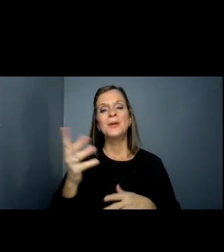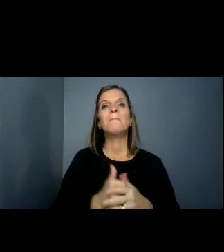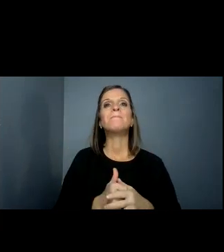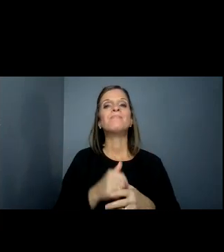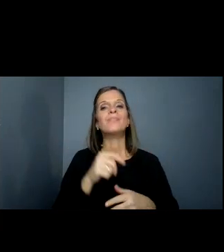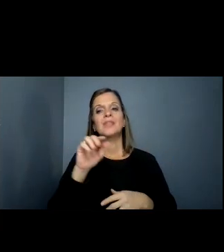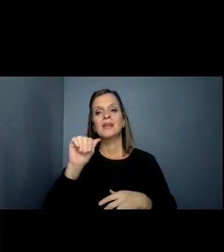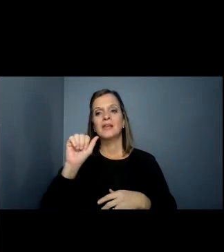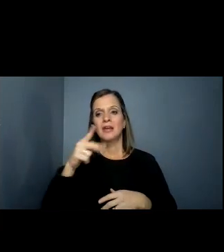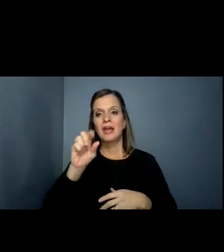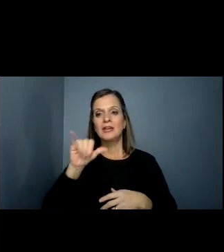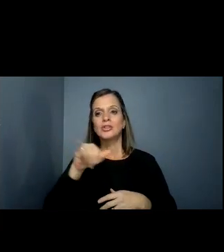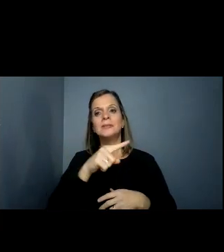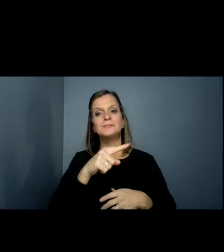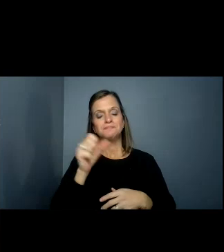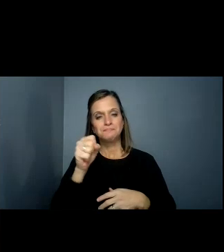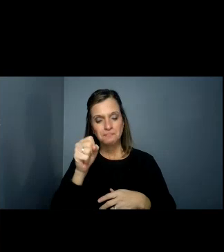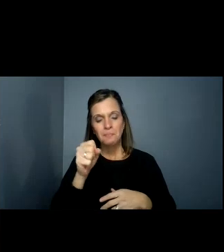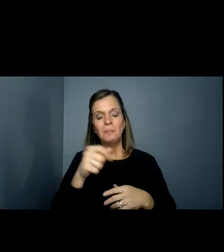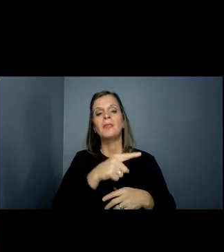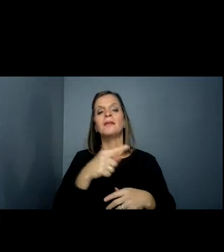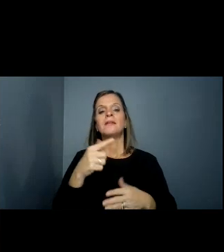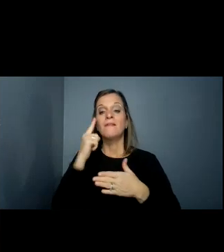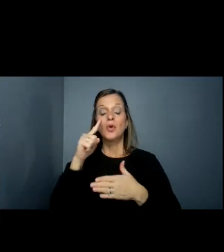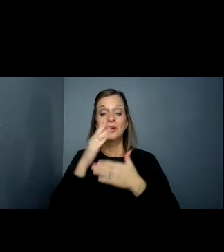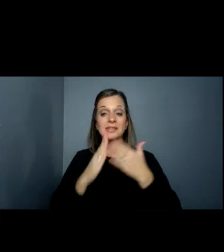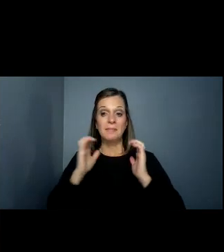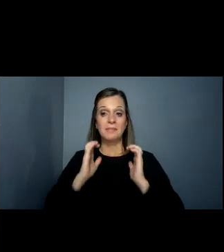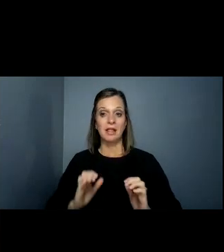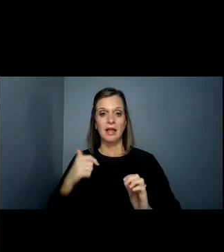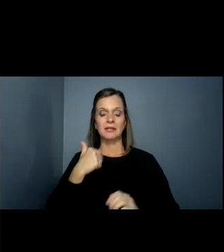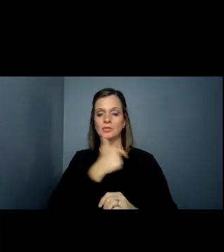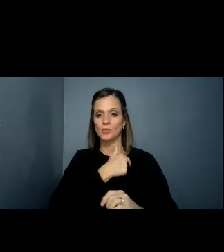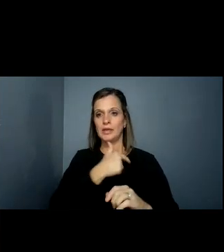There's some hearing aids that can help filter out that background noise and amplify speech.